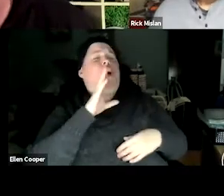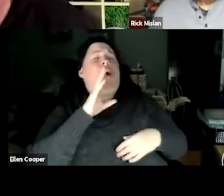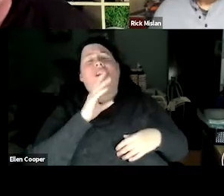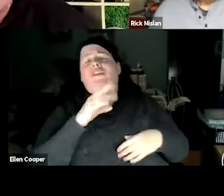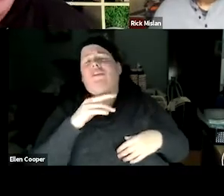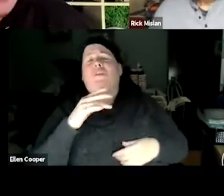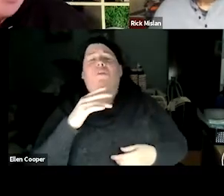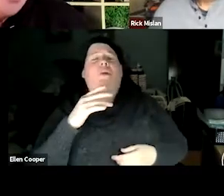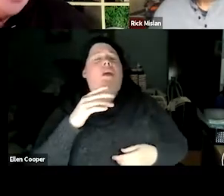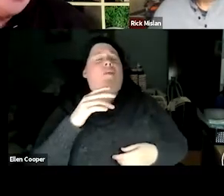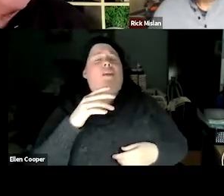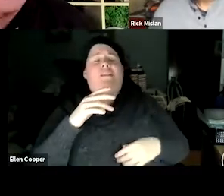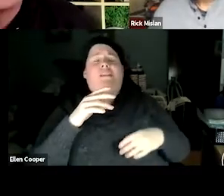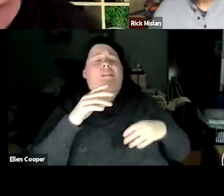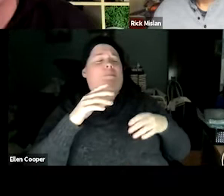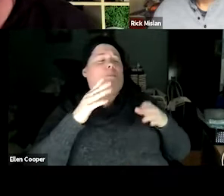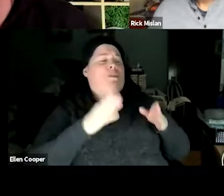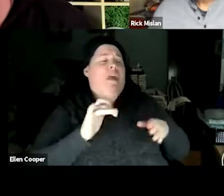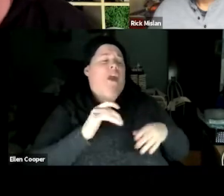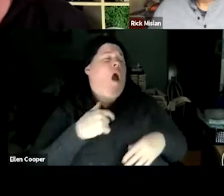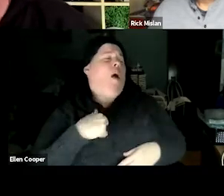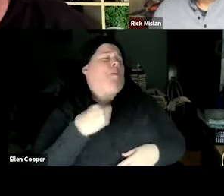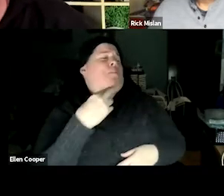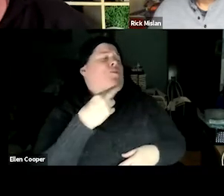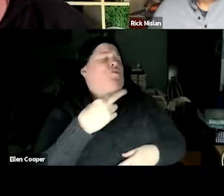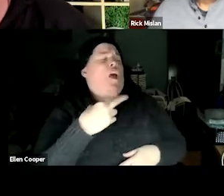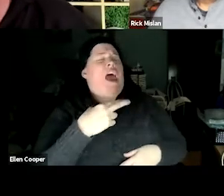CalebBarlow: And the next thing you know they're going to get together